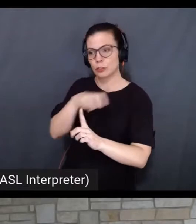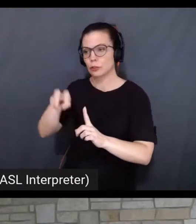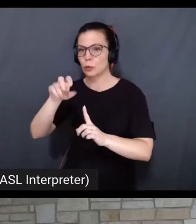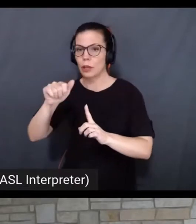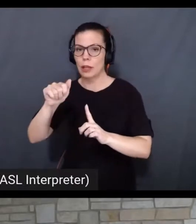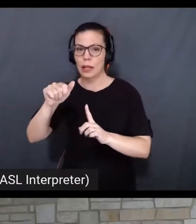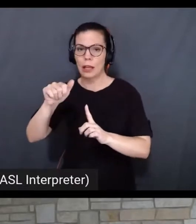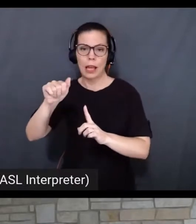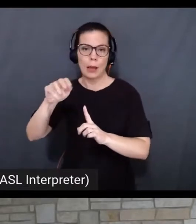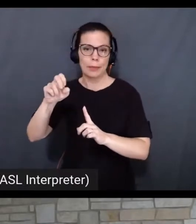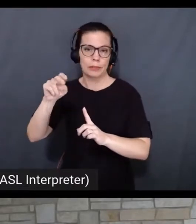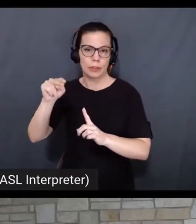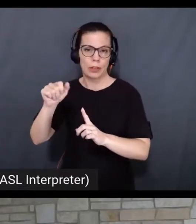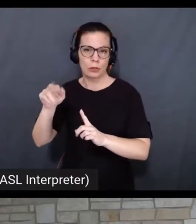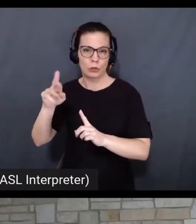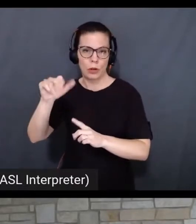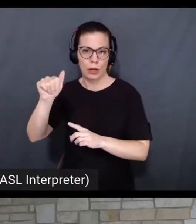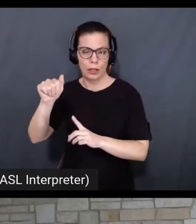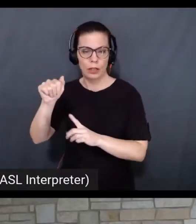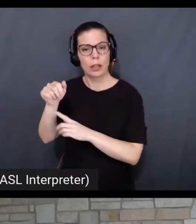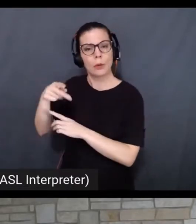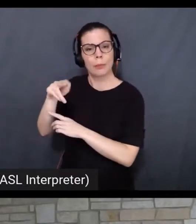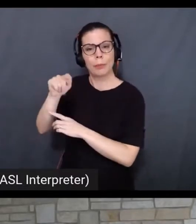that now you can use Postgres as your database backend.